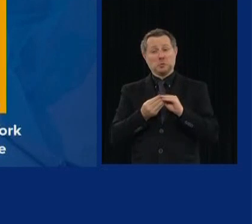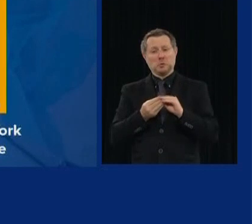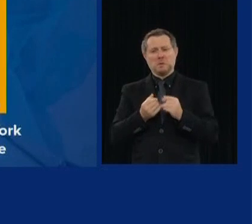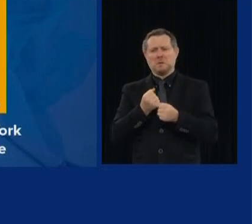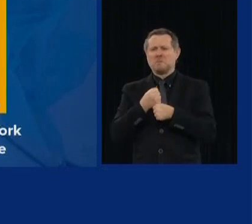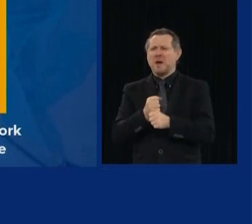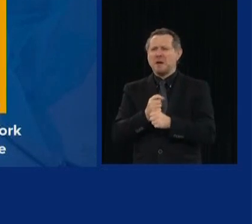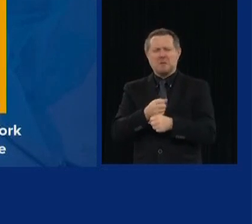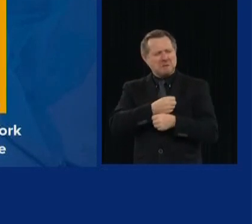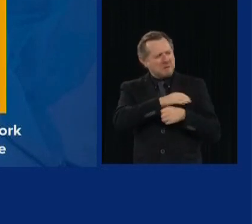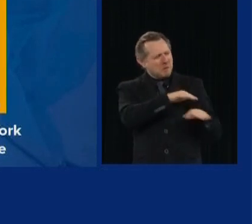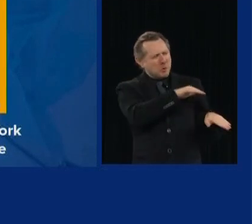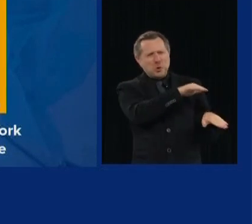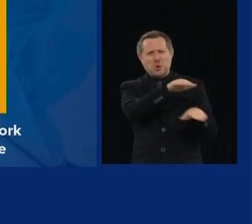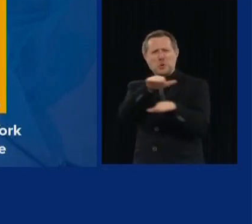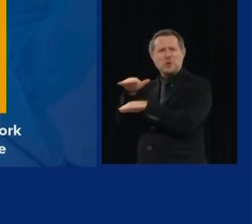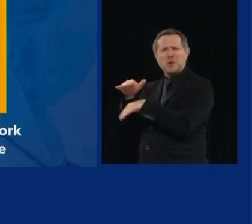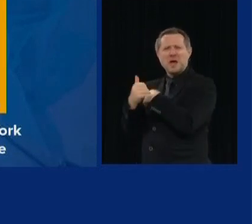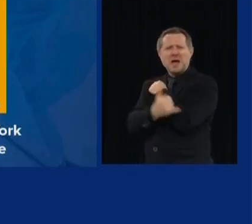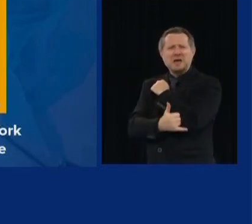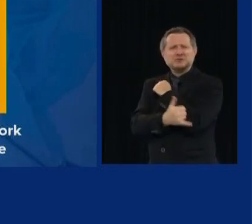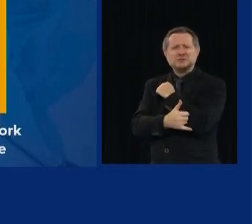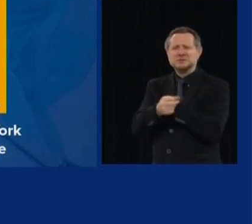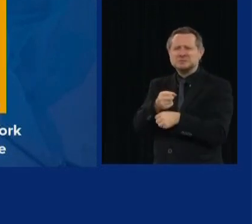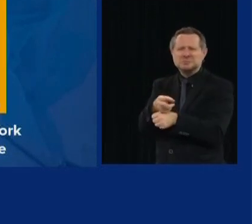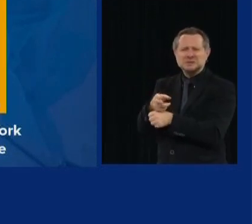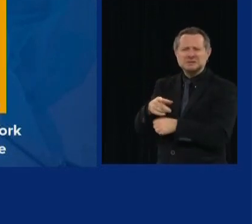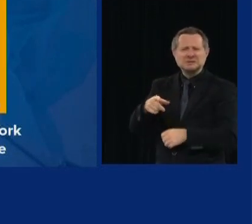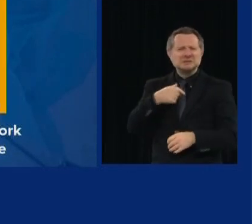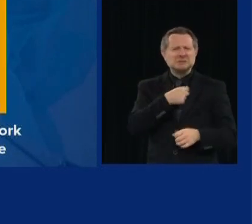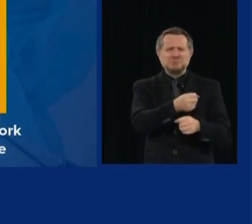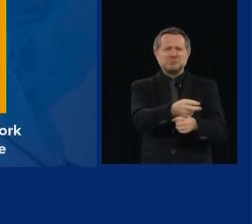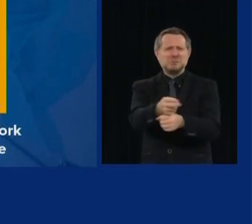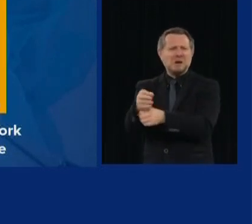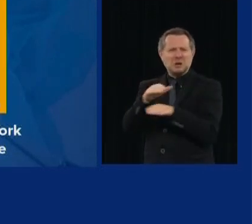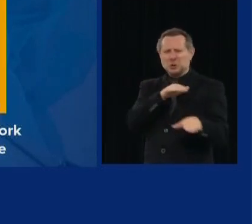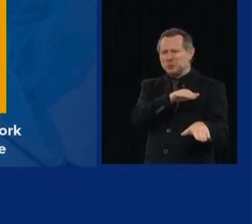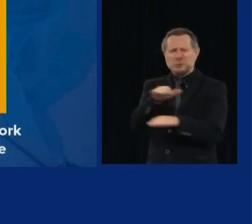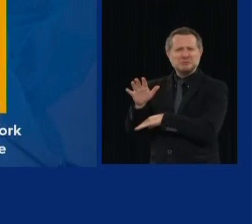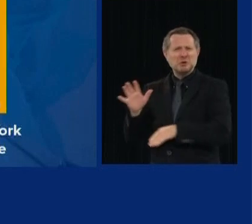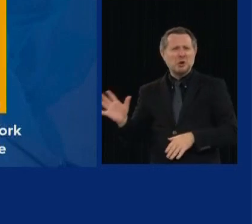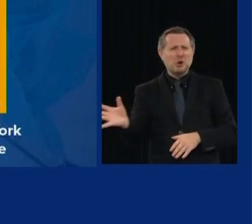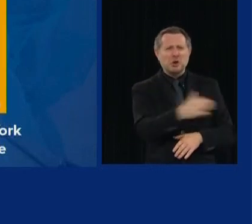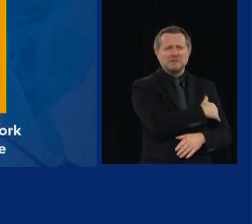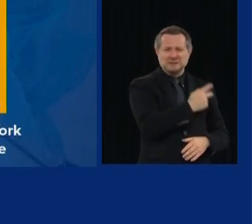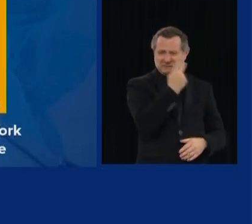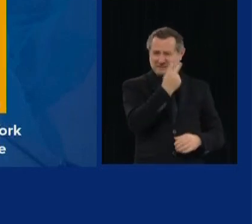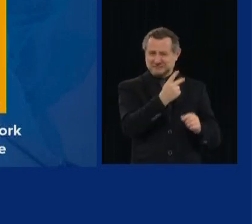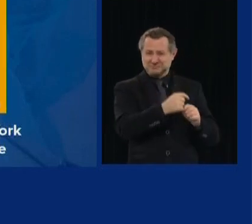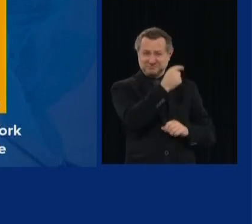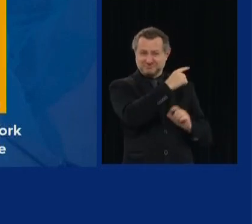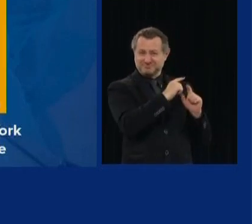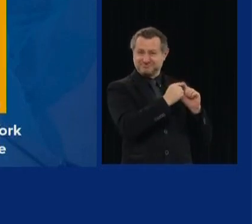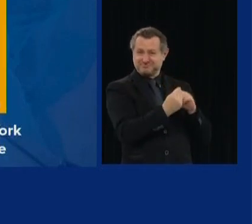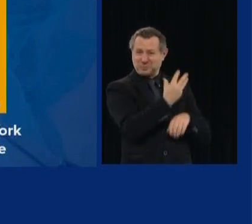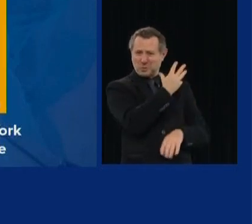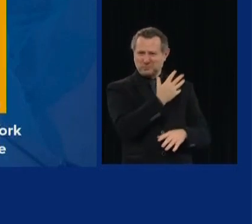SO MUCH SO THAT PER CAPITA, WE ARE DOING MORE THAN OTHER